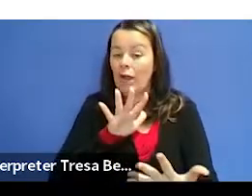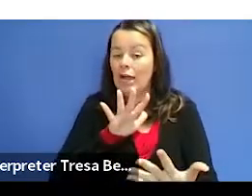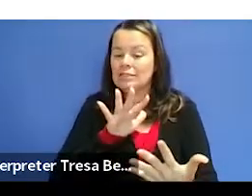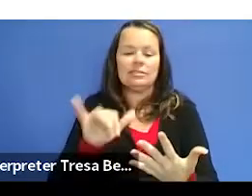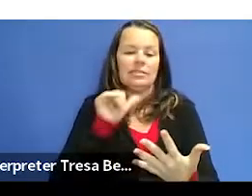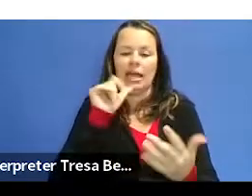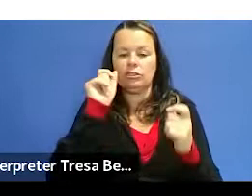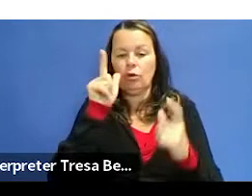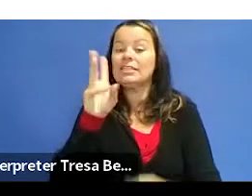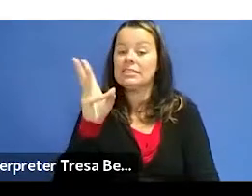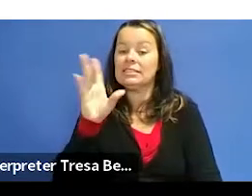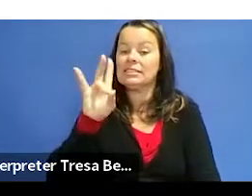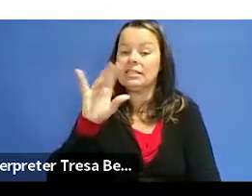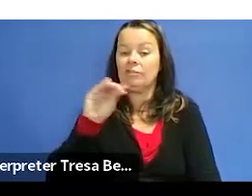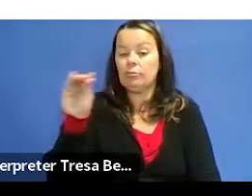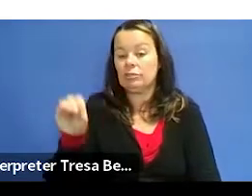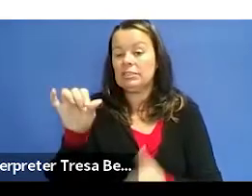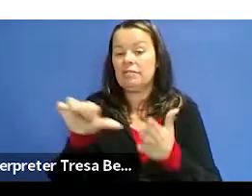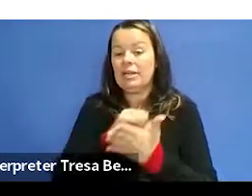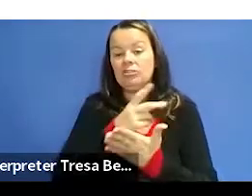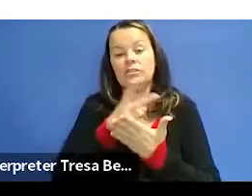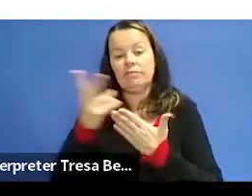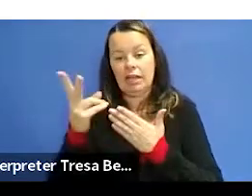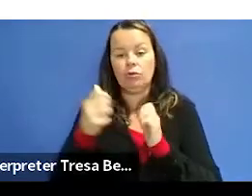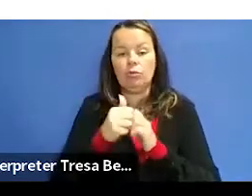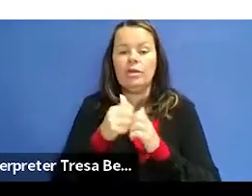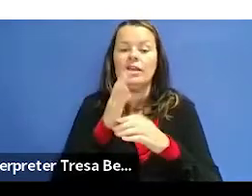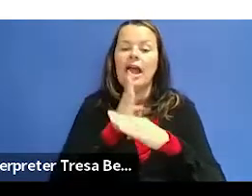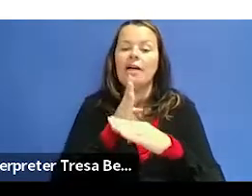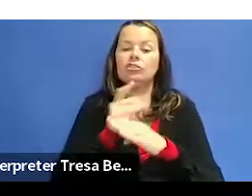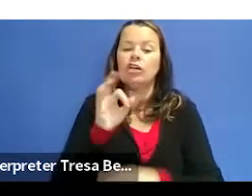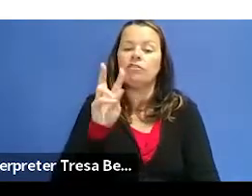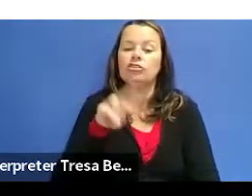67% of pages failed with an average of 22.7 errors per page.